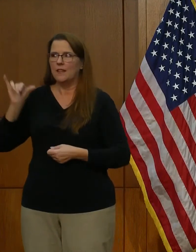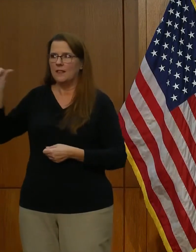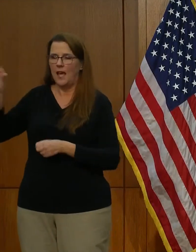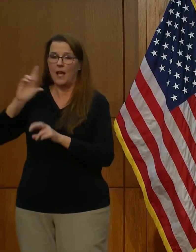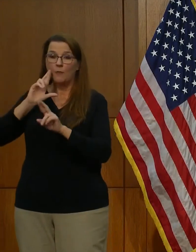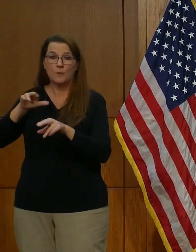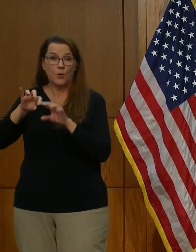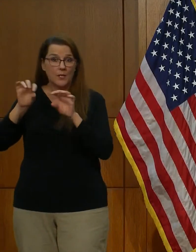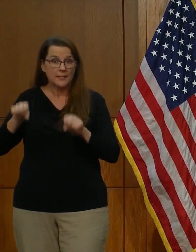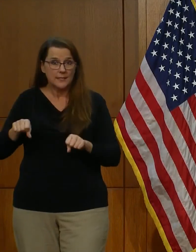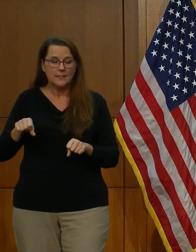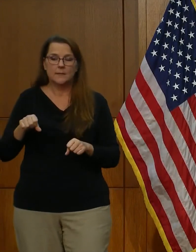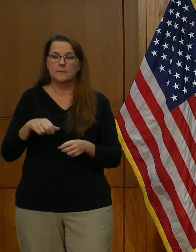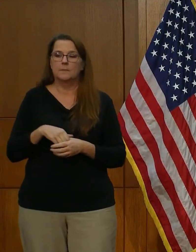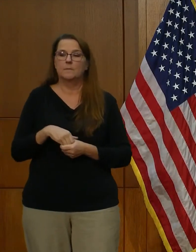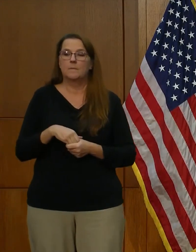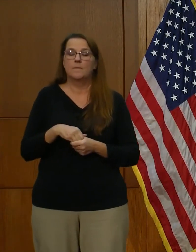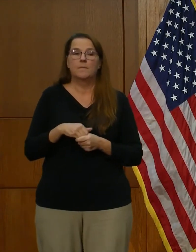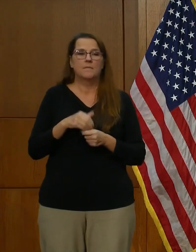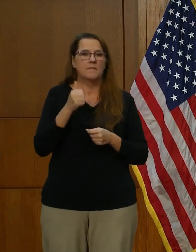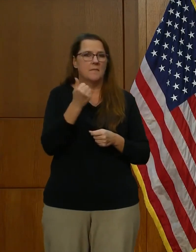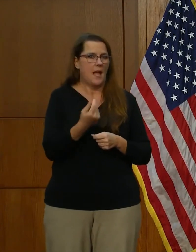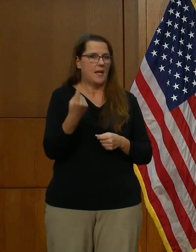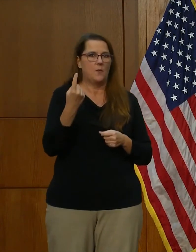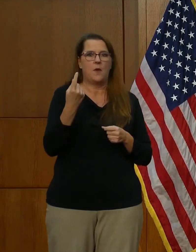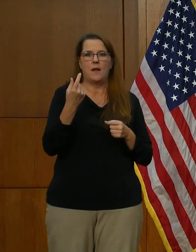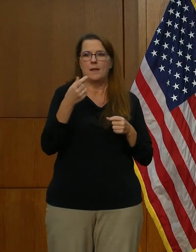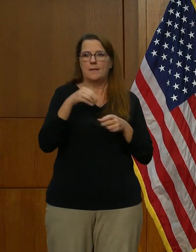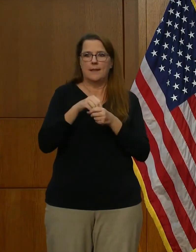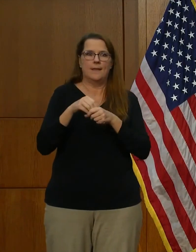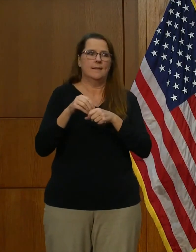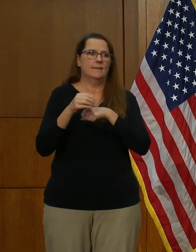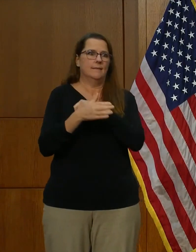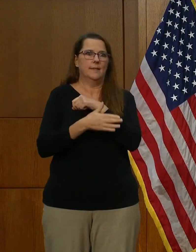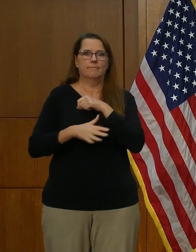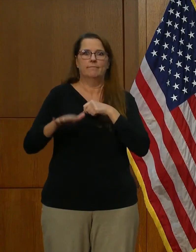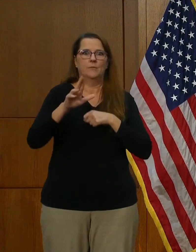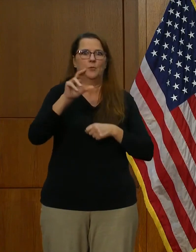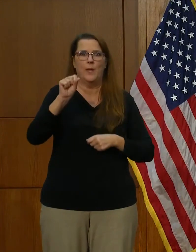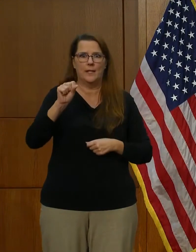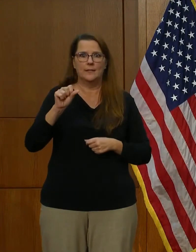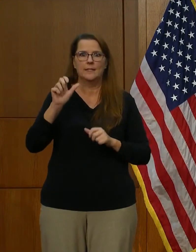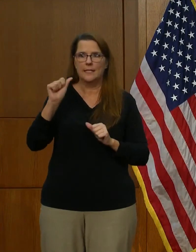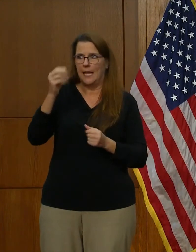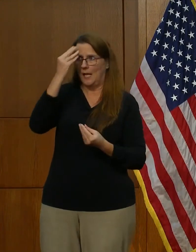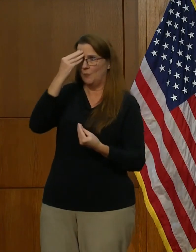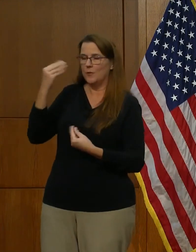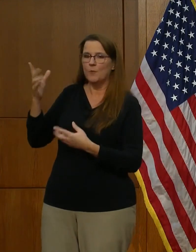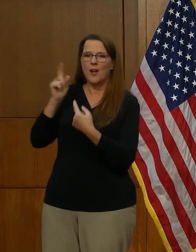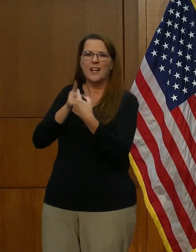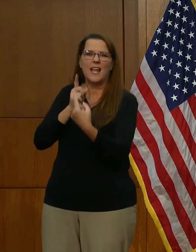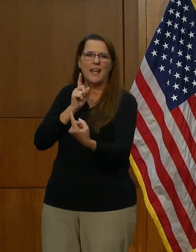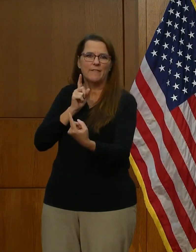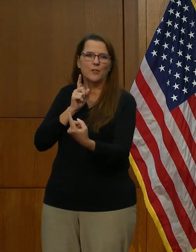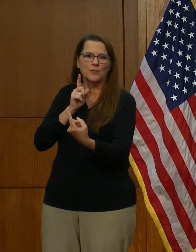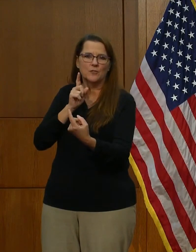THIS IS A REPORTING SYSTEM THROUGH WHICH ANYONE ANYWHERE IN THE COUNTRY CAN REPORT WHAT